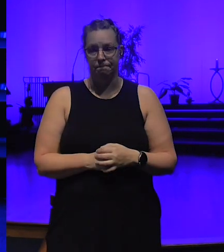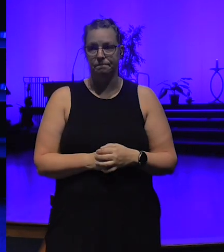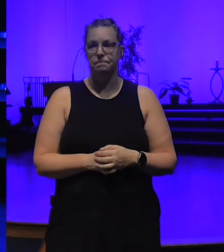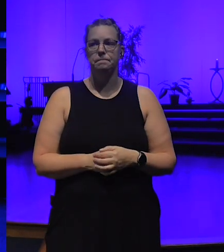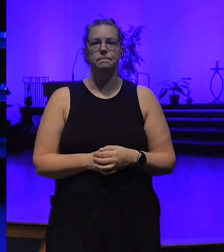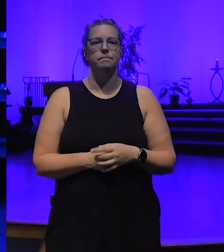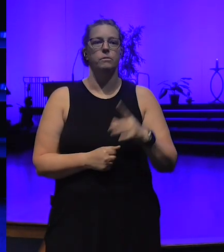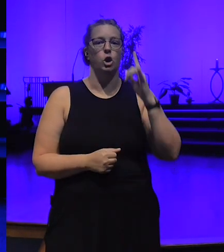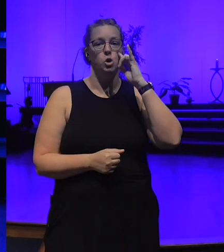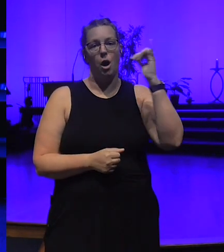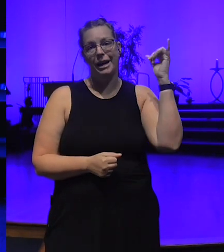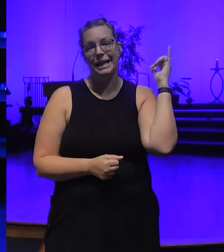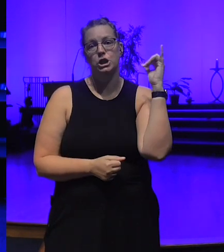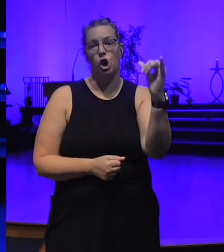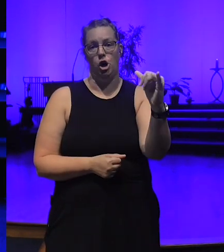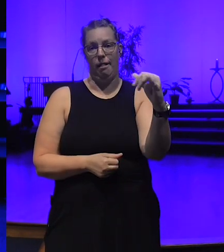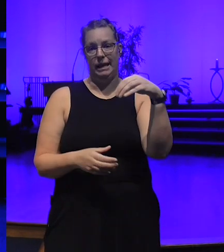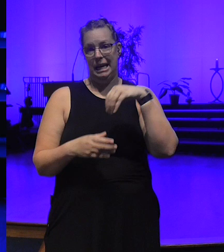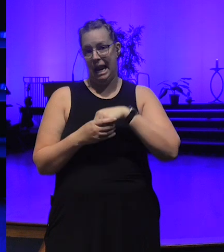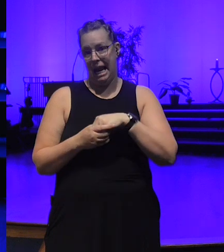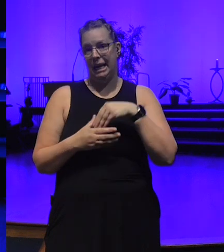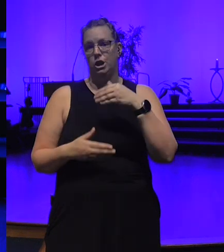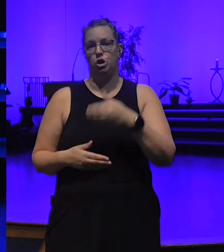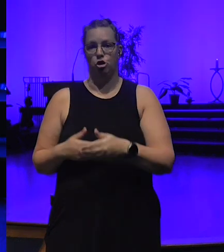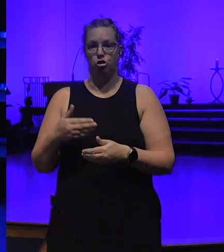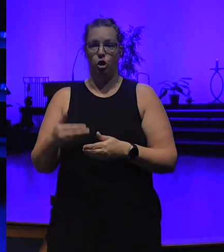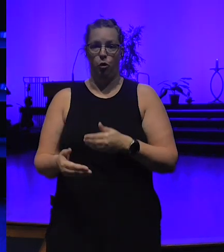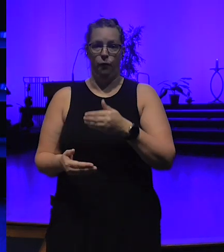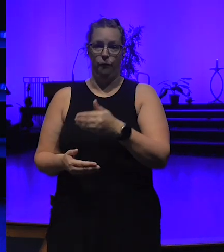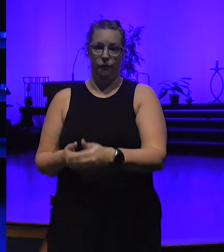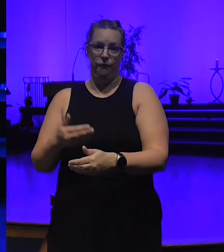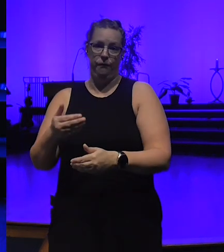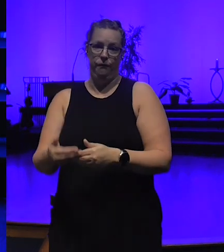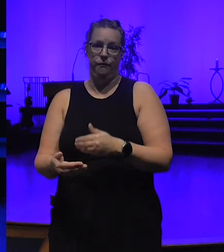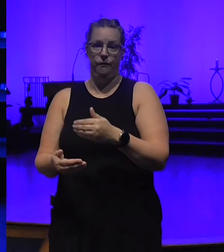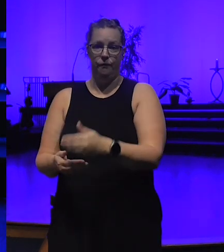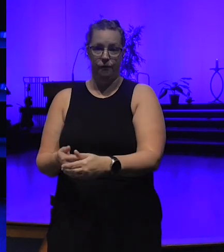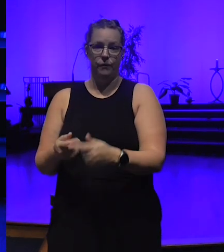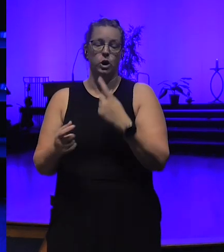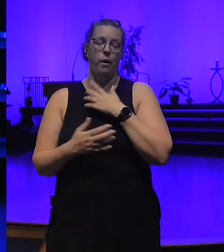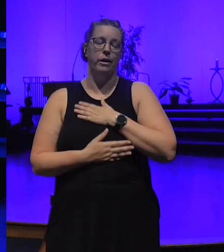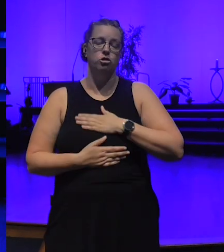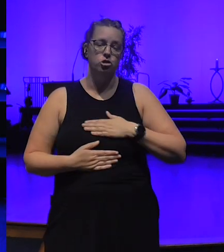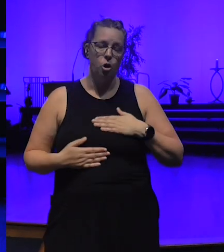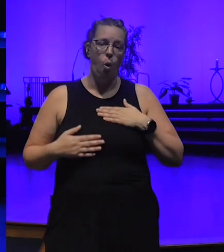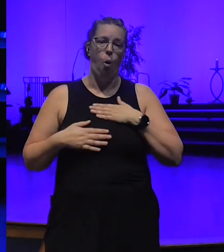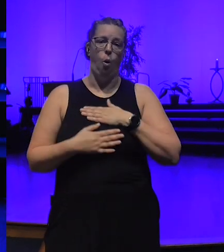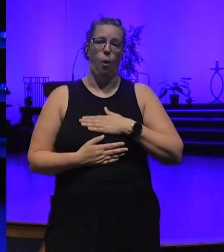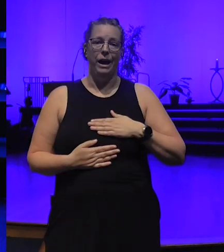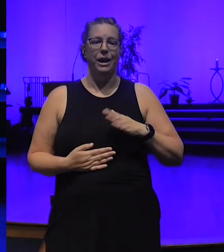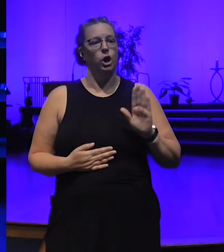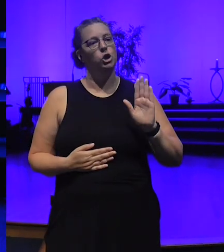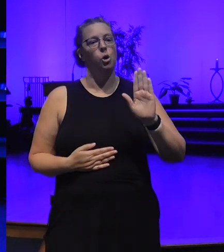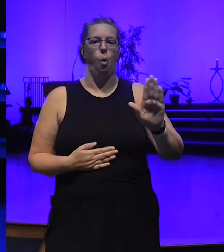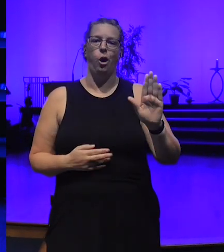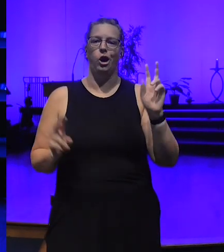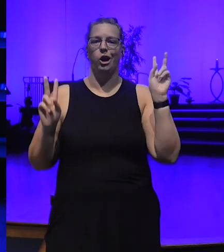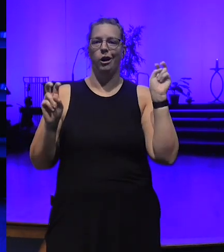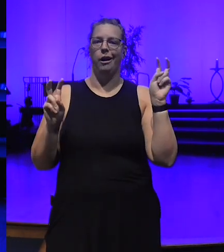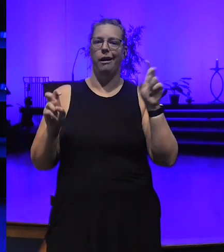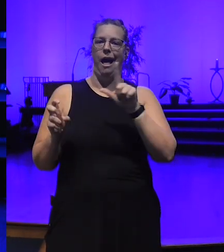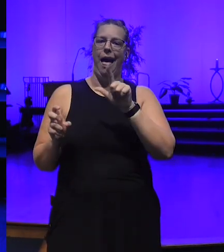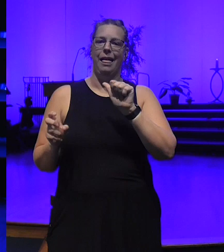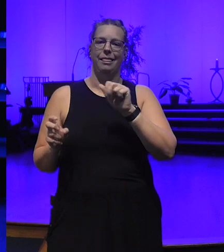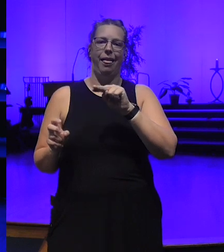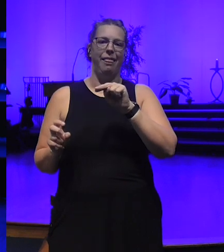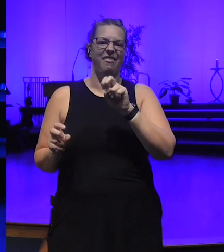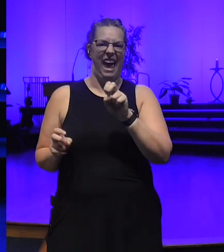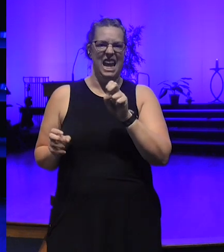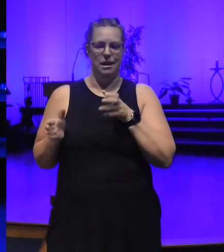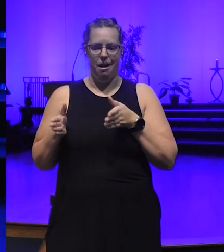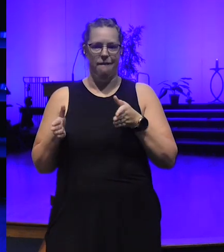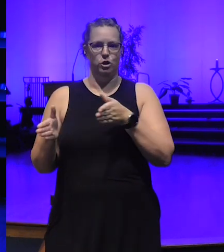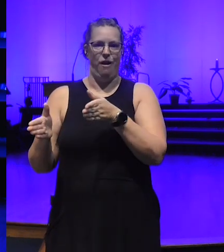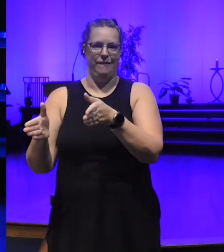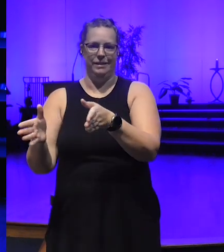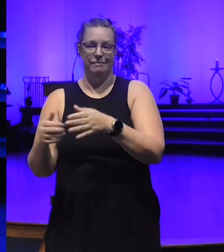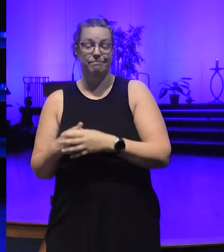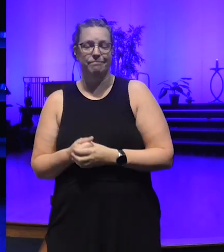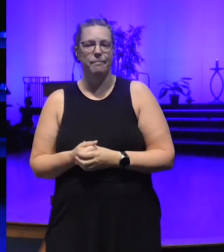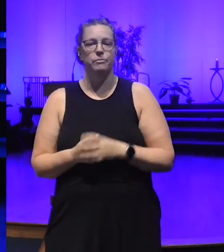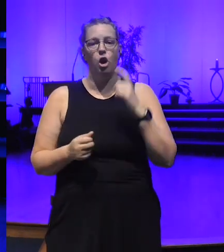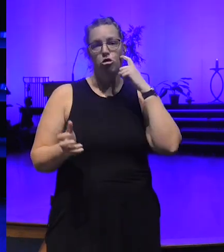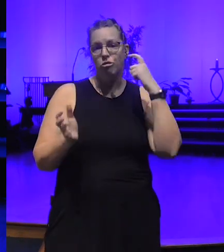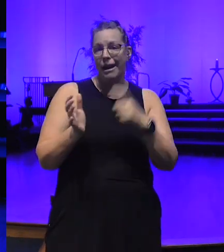in your groove that you enjoy immensely your lane that you recognize your flow not as something